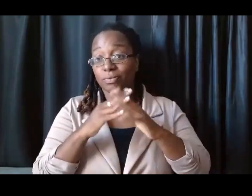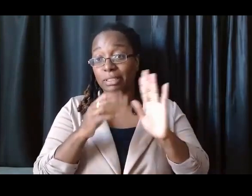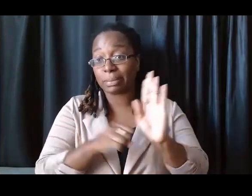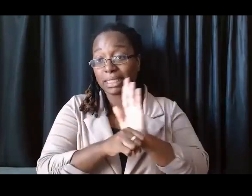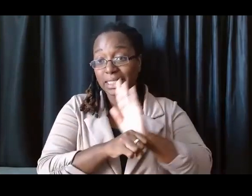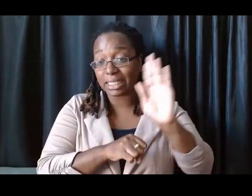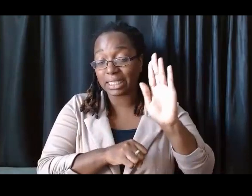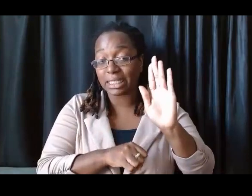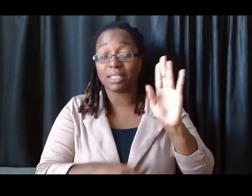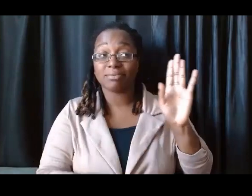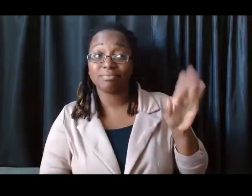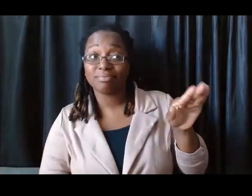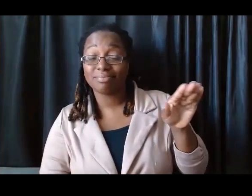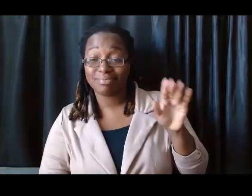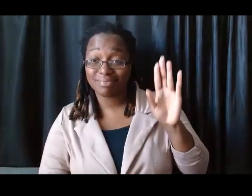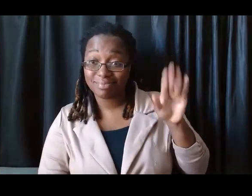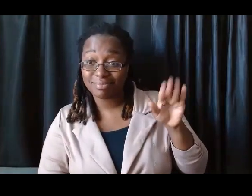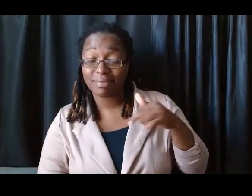"Hey, I'm opening this business and here's the description of it."